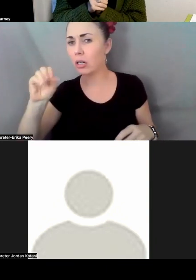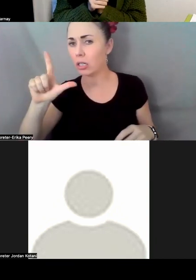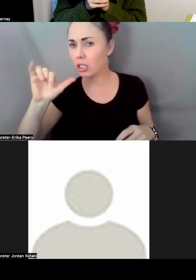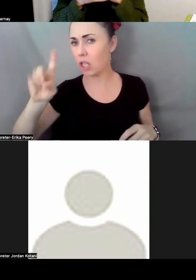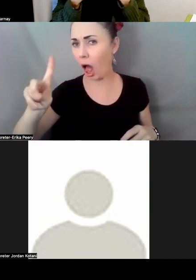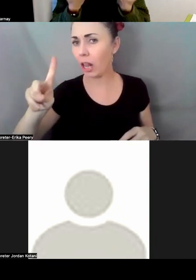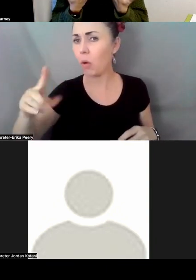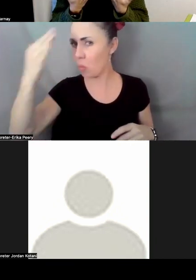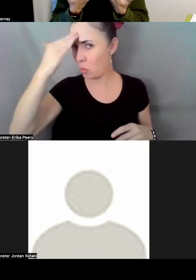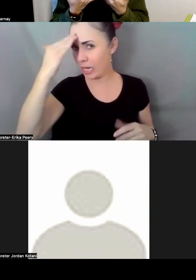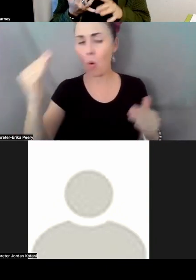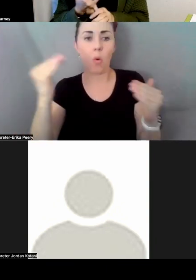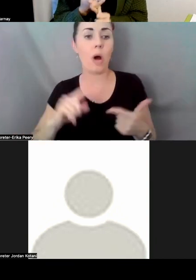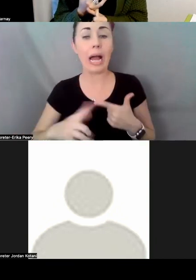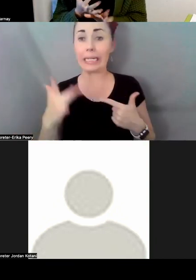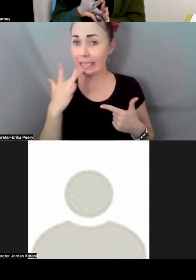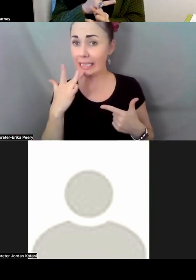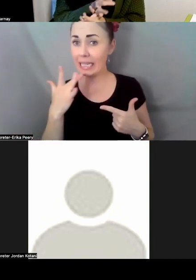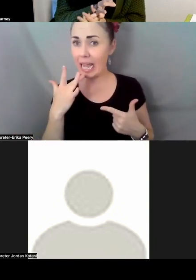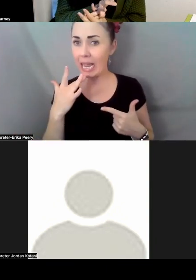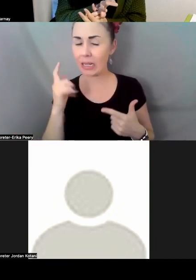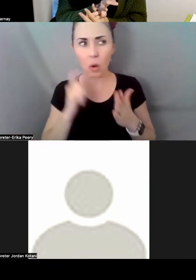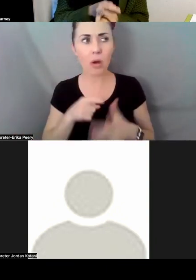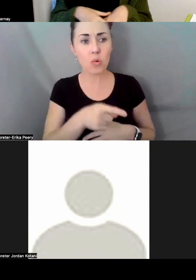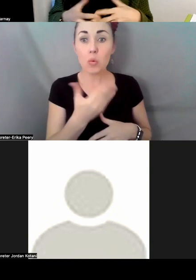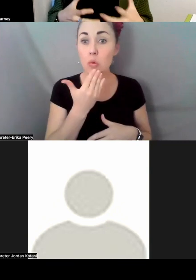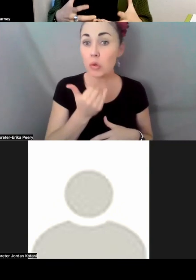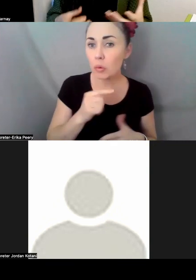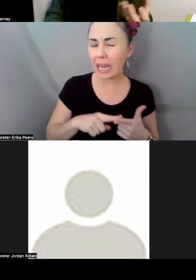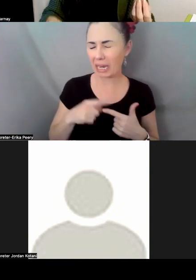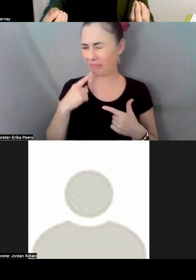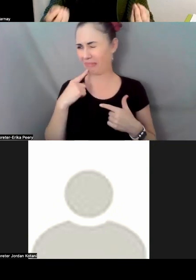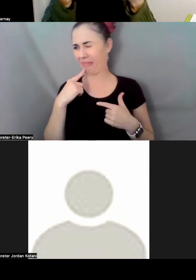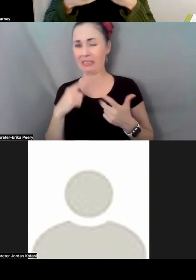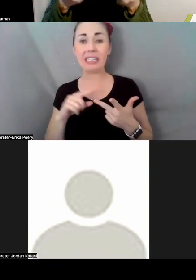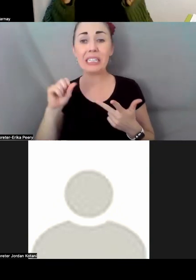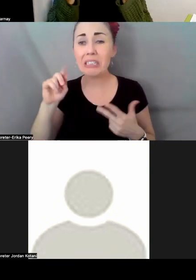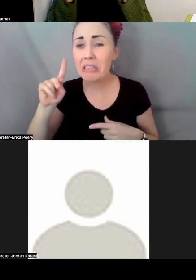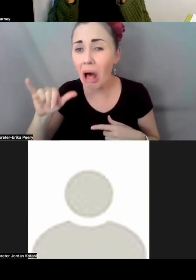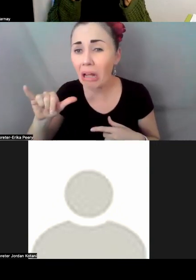We recognize taste, what is sweet and what is bitter, what is salty, because we put those in our